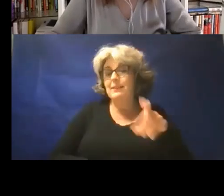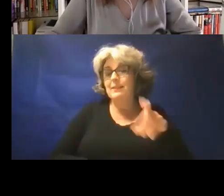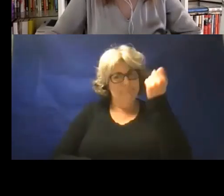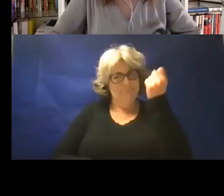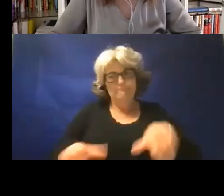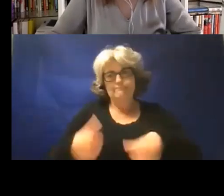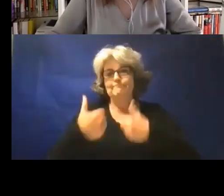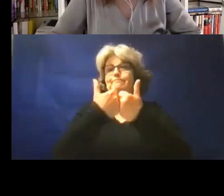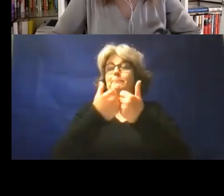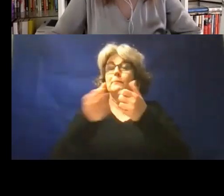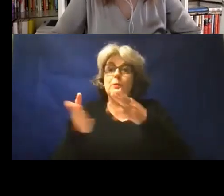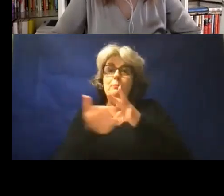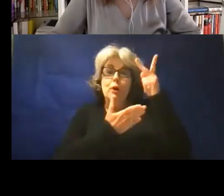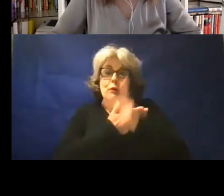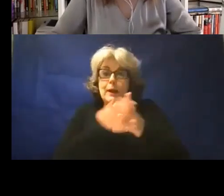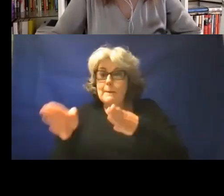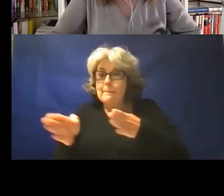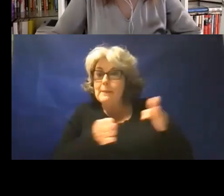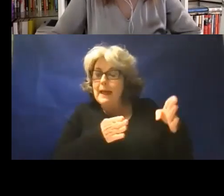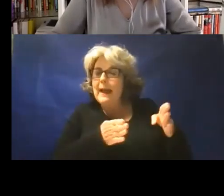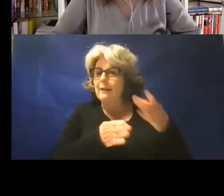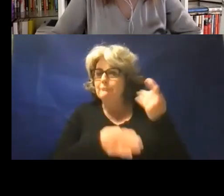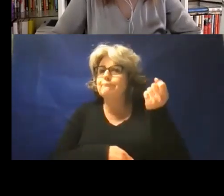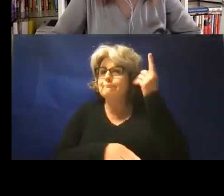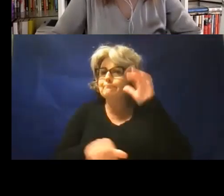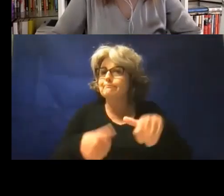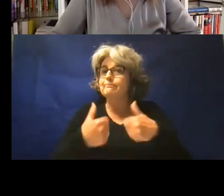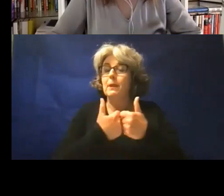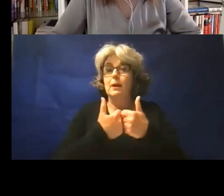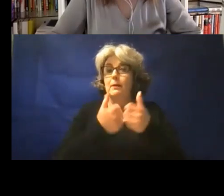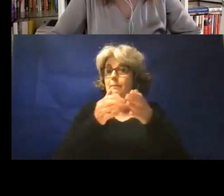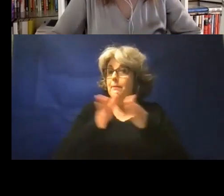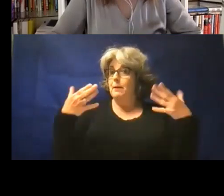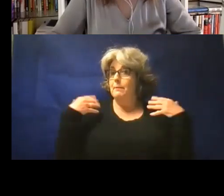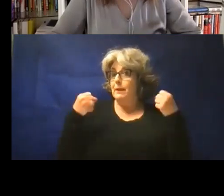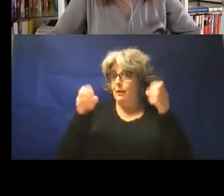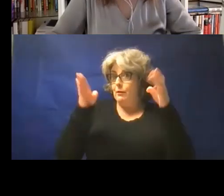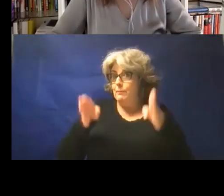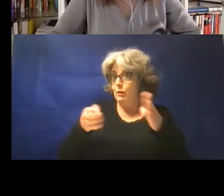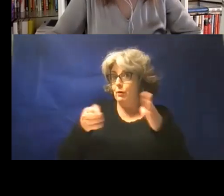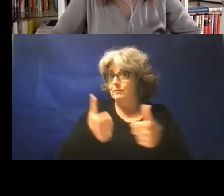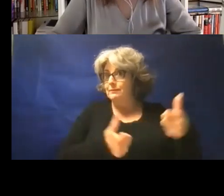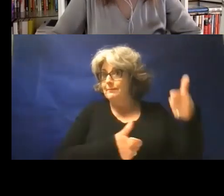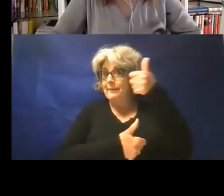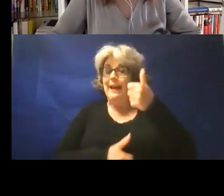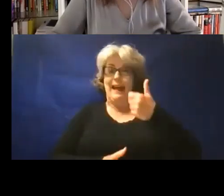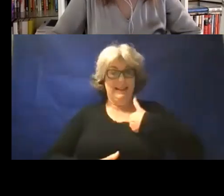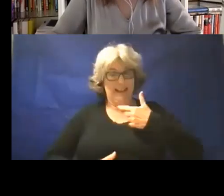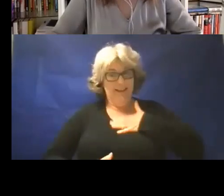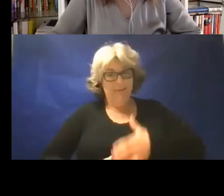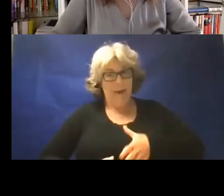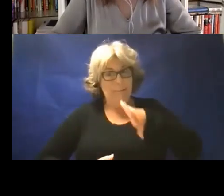to plan a program but as a public health official and a mother I'll give you some of the same advice